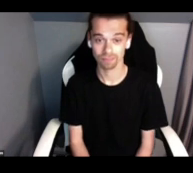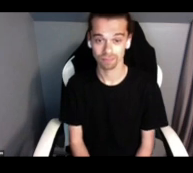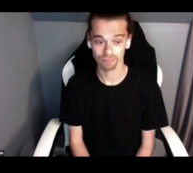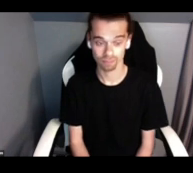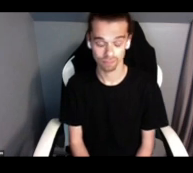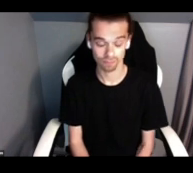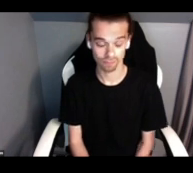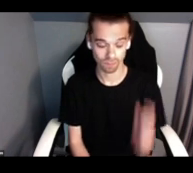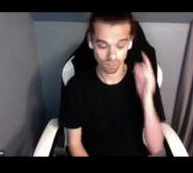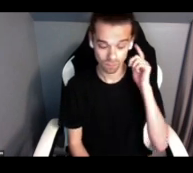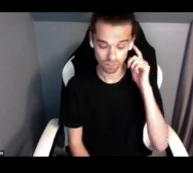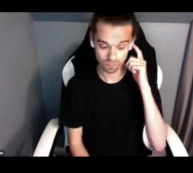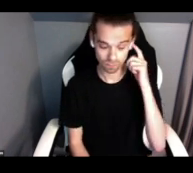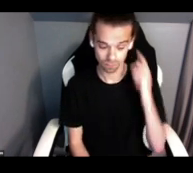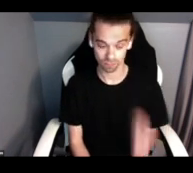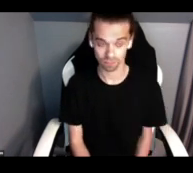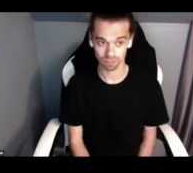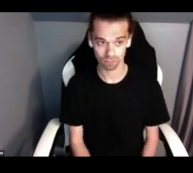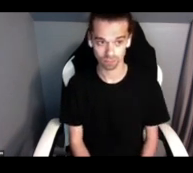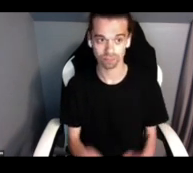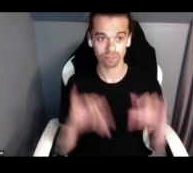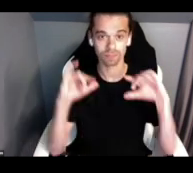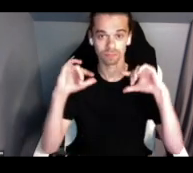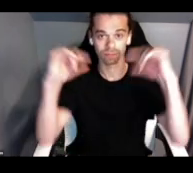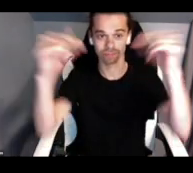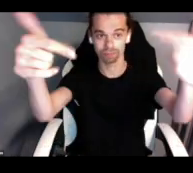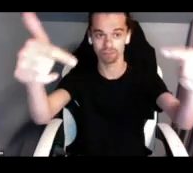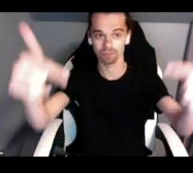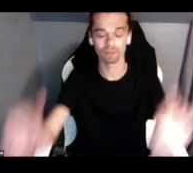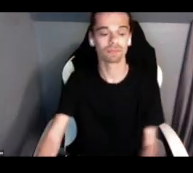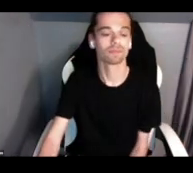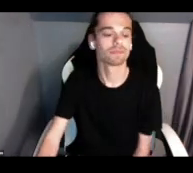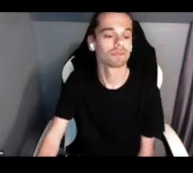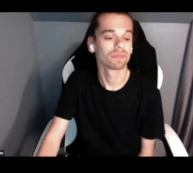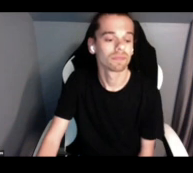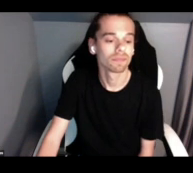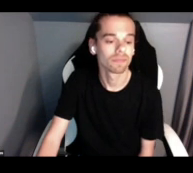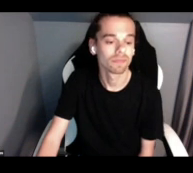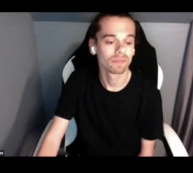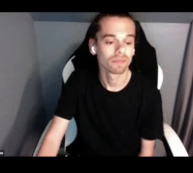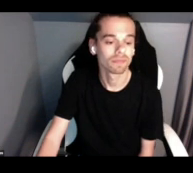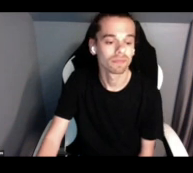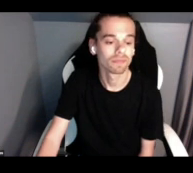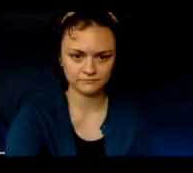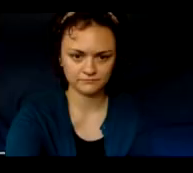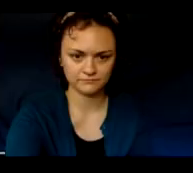Thanks Jen. Before we hear from our awesome panelists today,